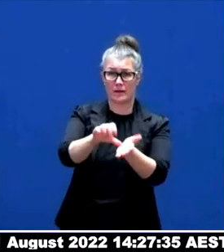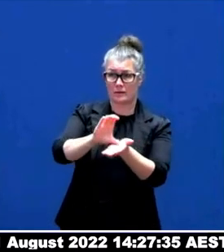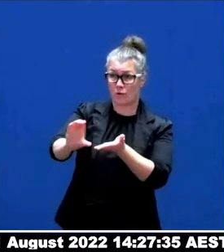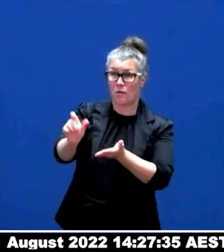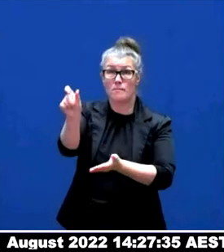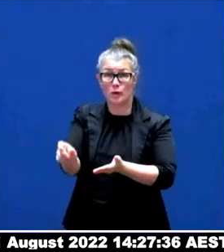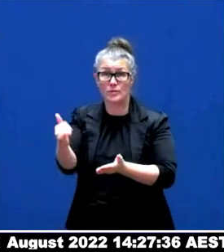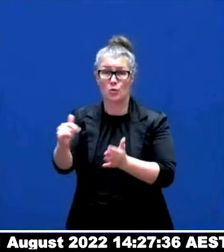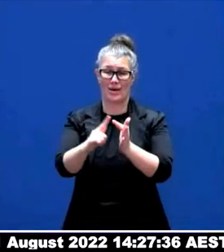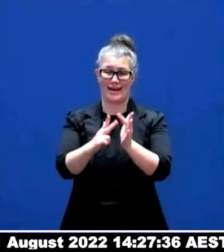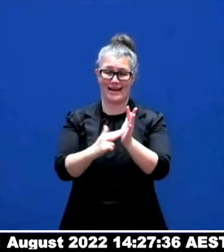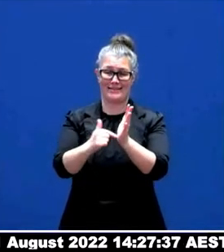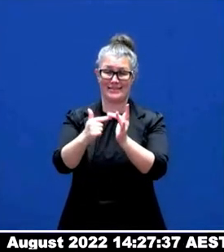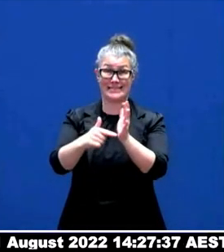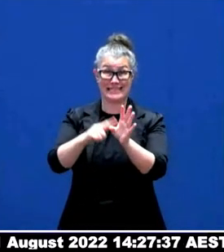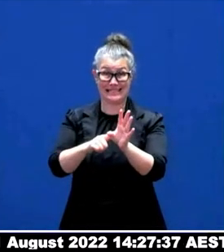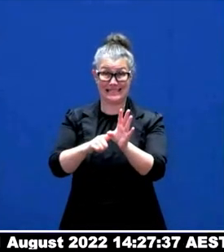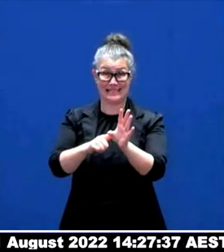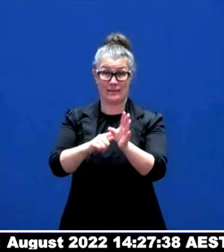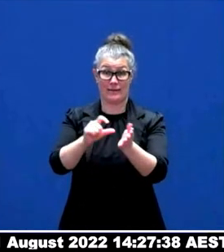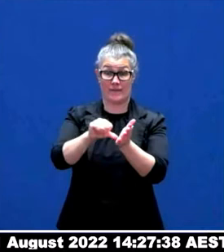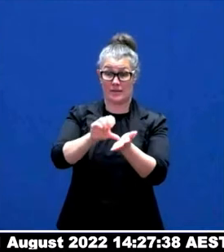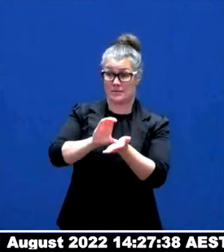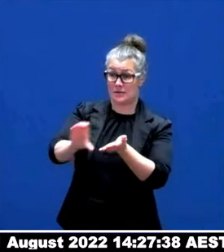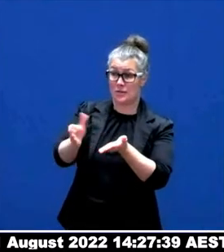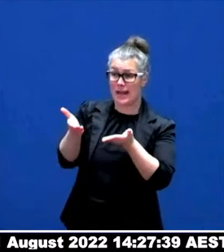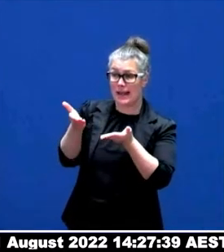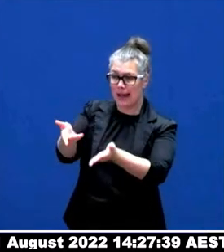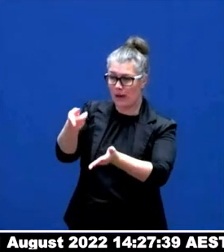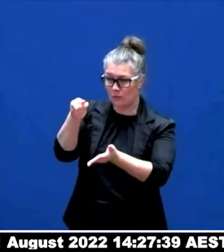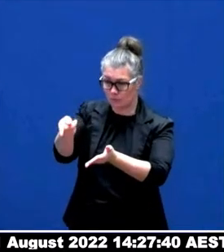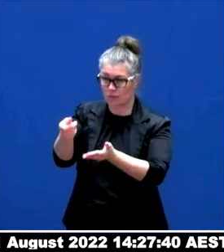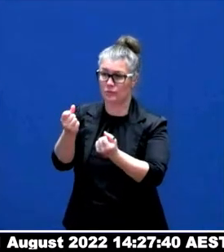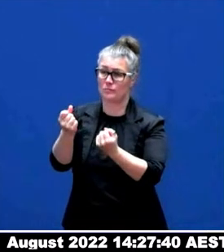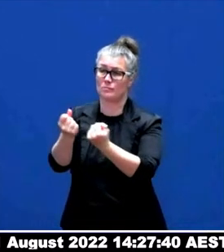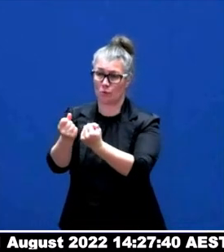the purposes of enabling those persons or entities to assist people with disability to